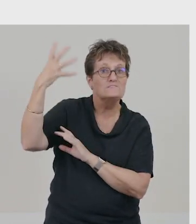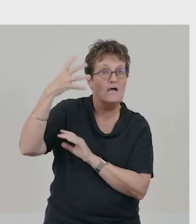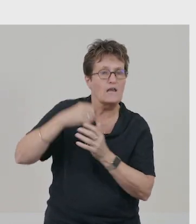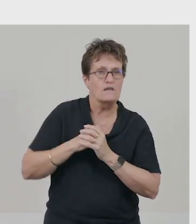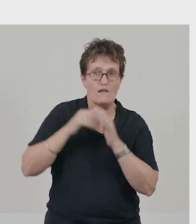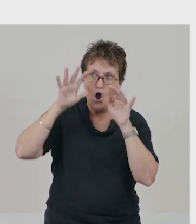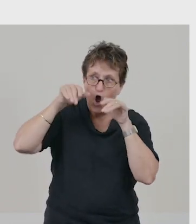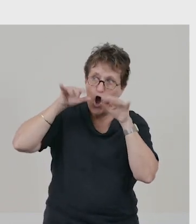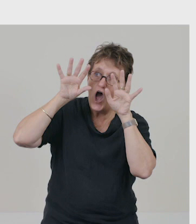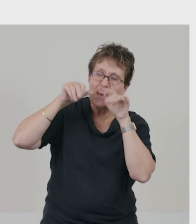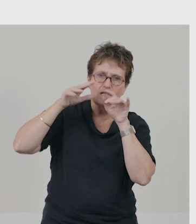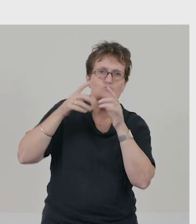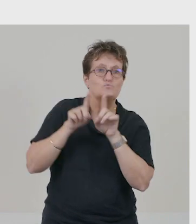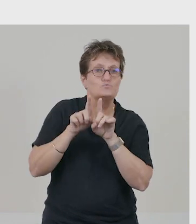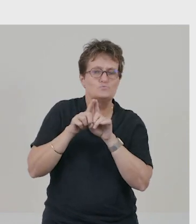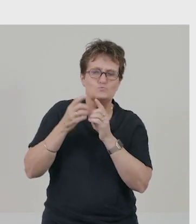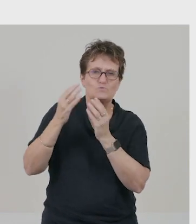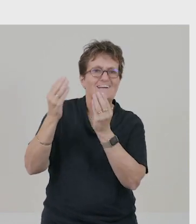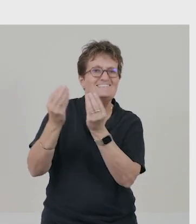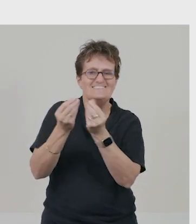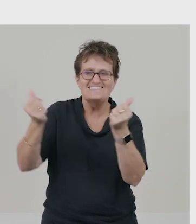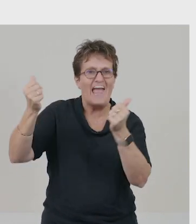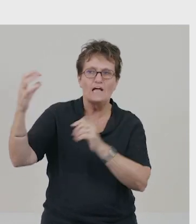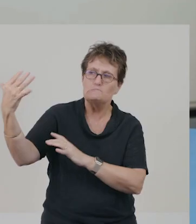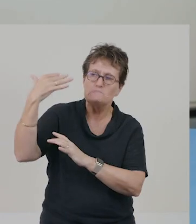and their eyelashes also keep the sand out of their eyes.